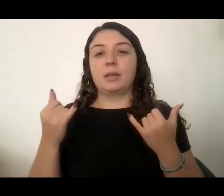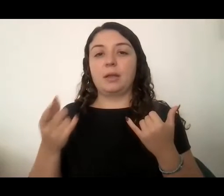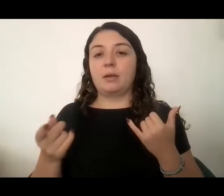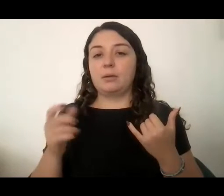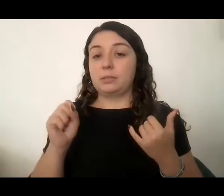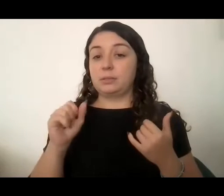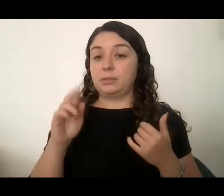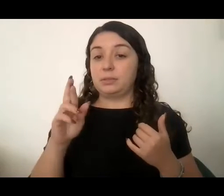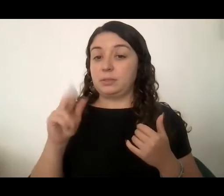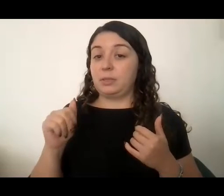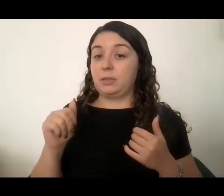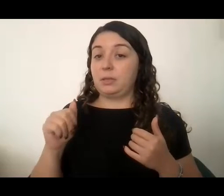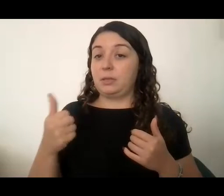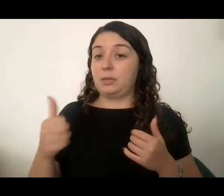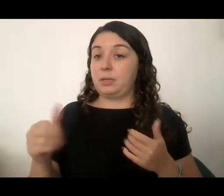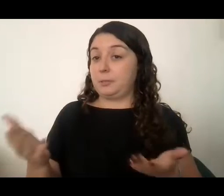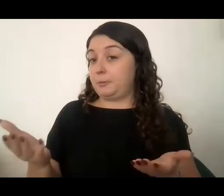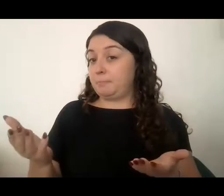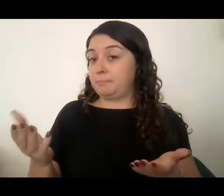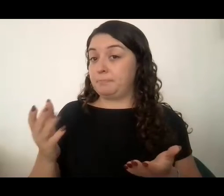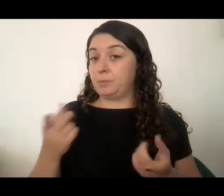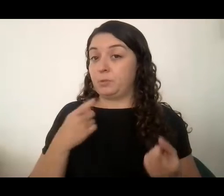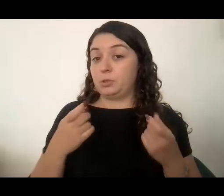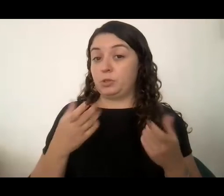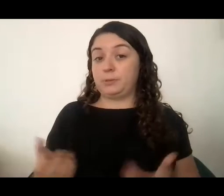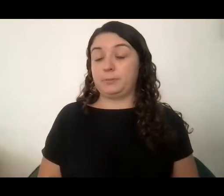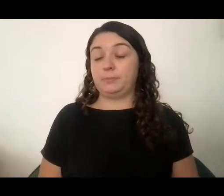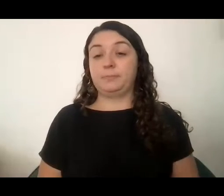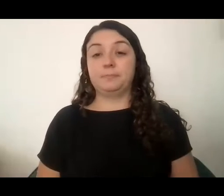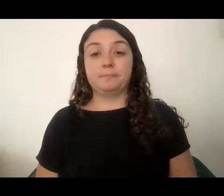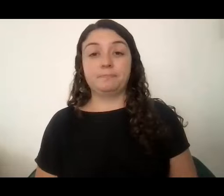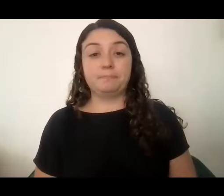in that I should tackle? >> CIARA LADROMA: Hey there,